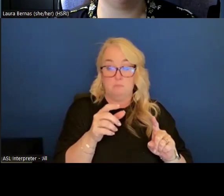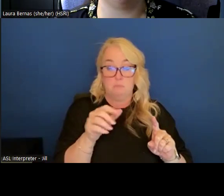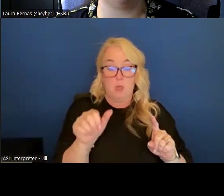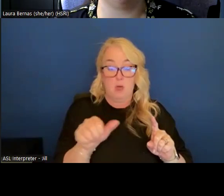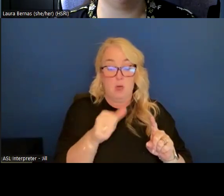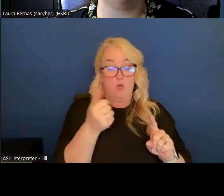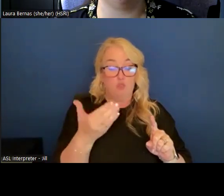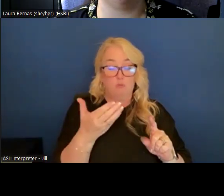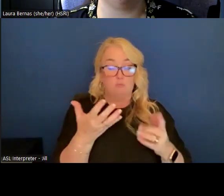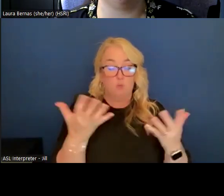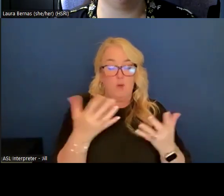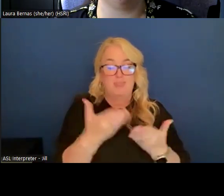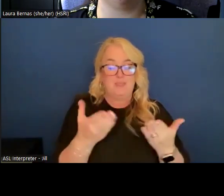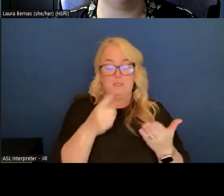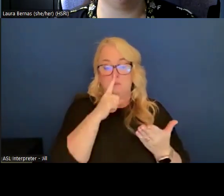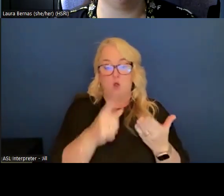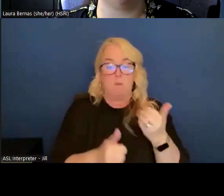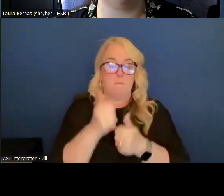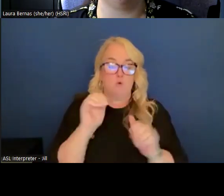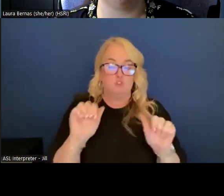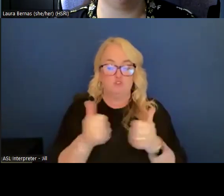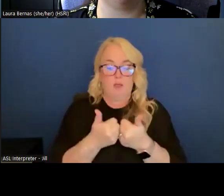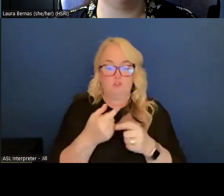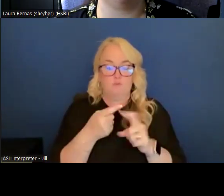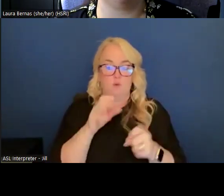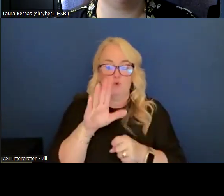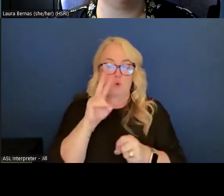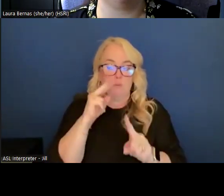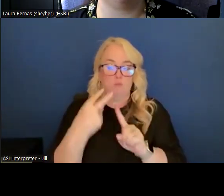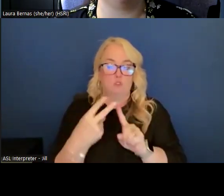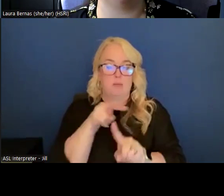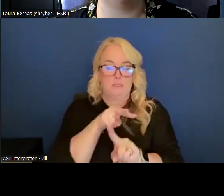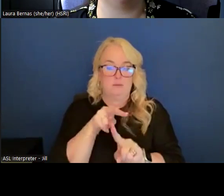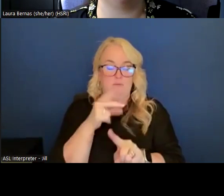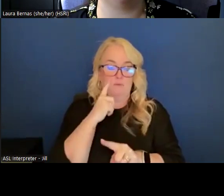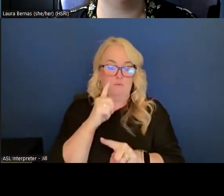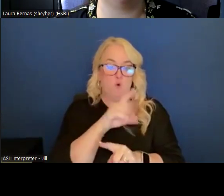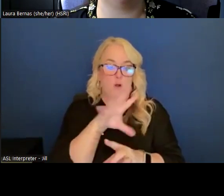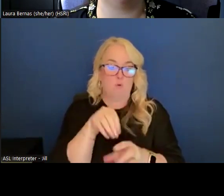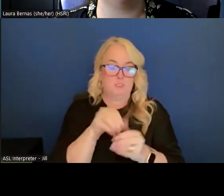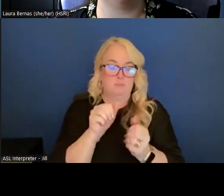challenging, from your perspective, about participating in the comment process?